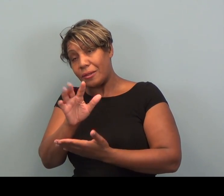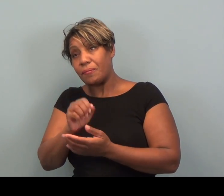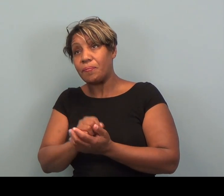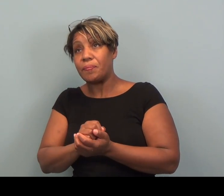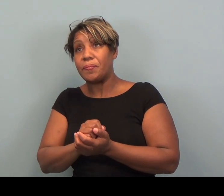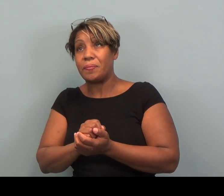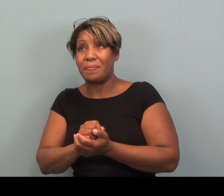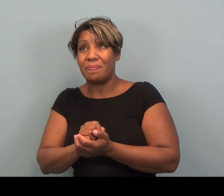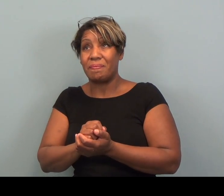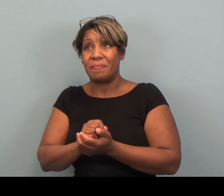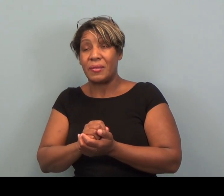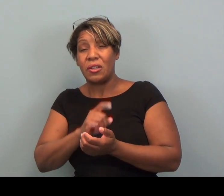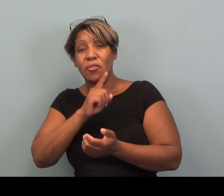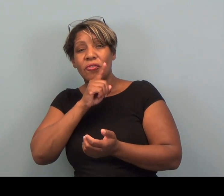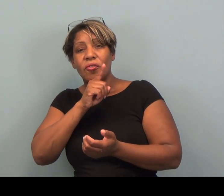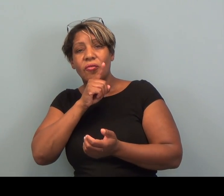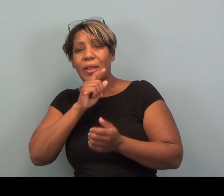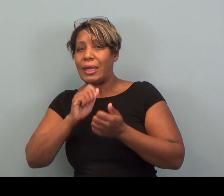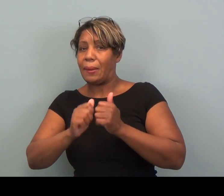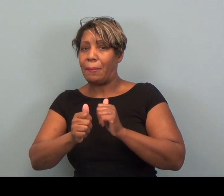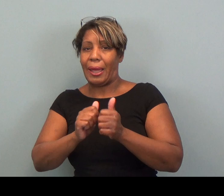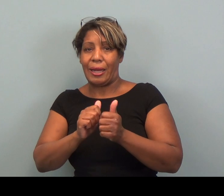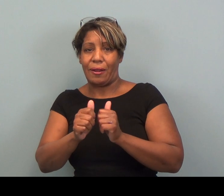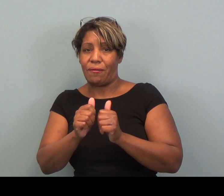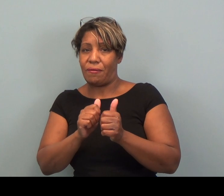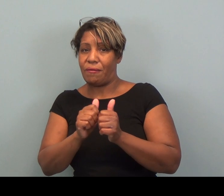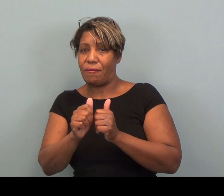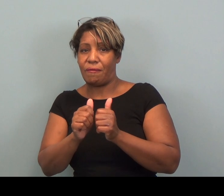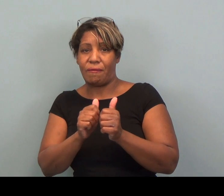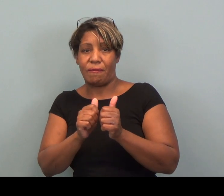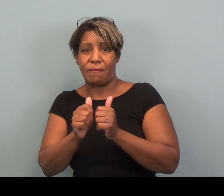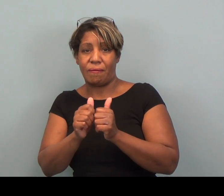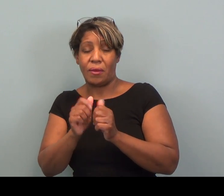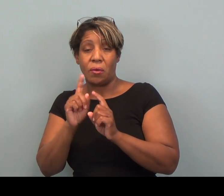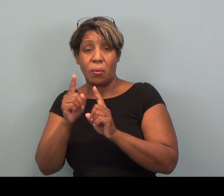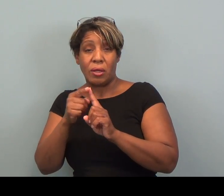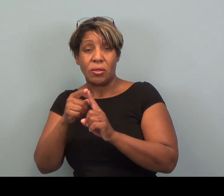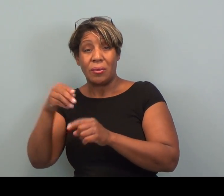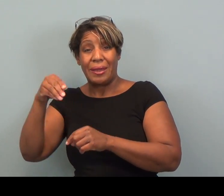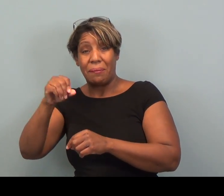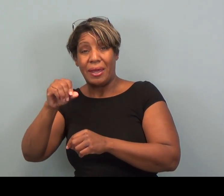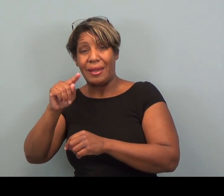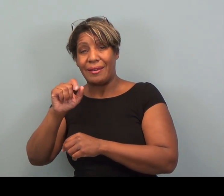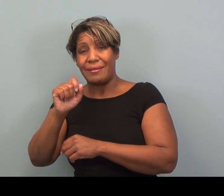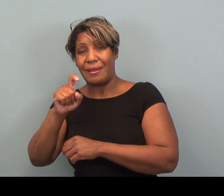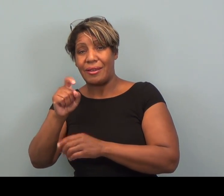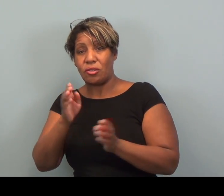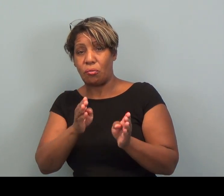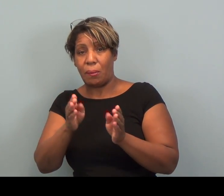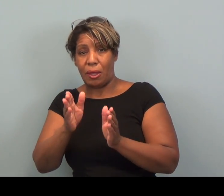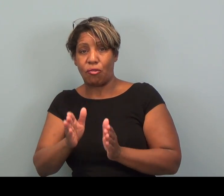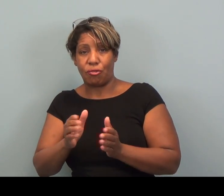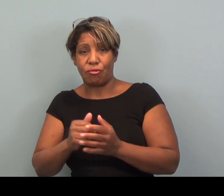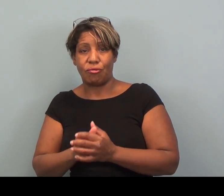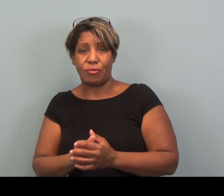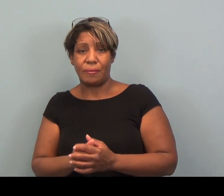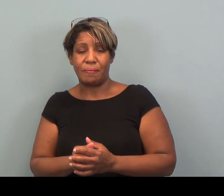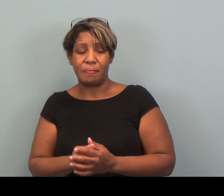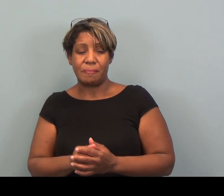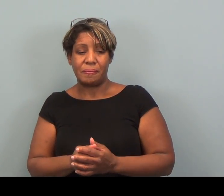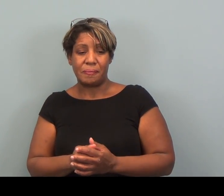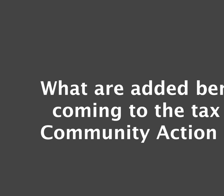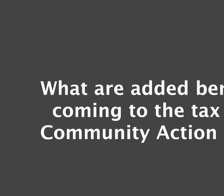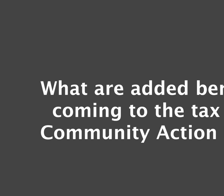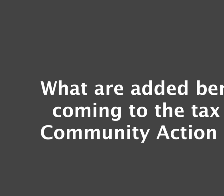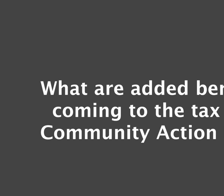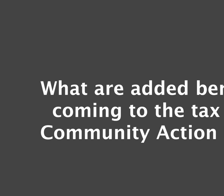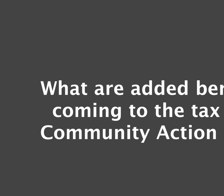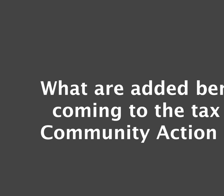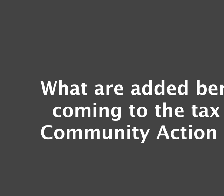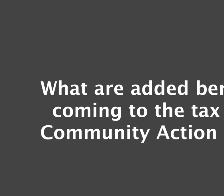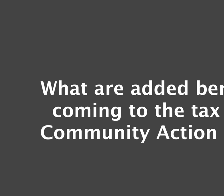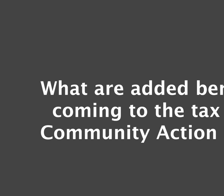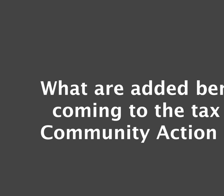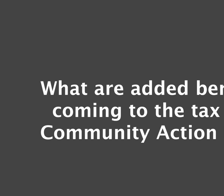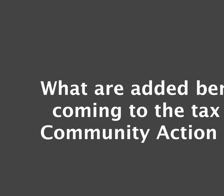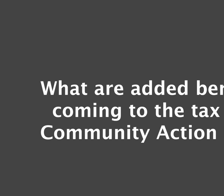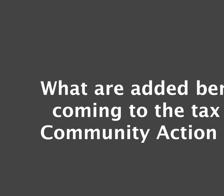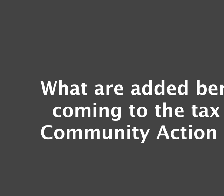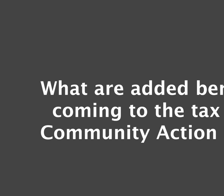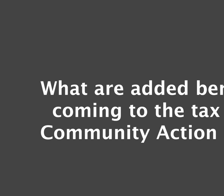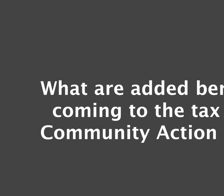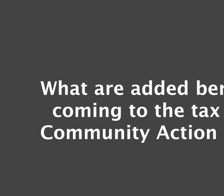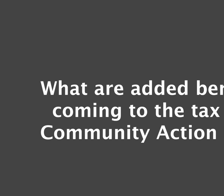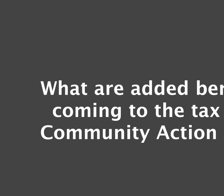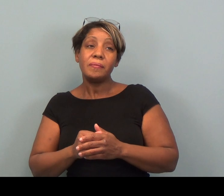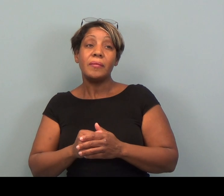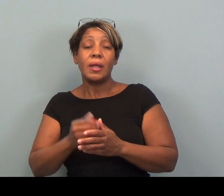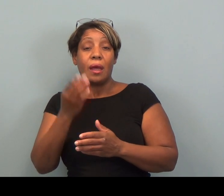It's truly competitive with going to a paid tax preparer.